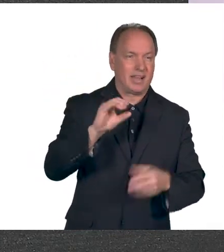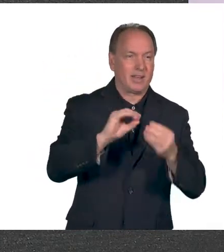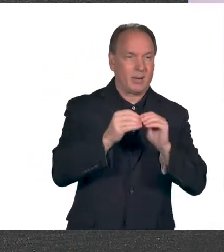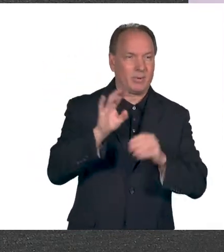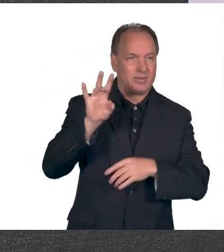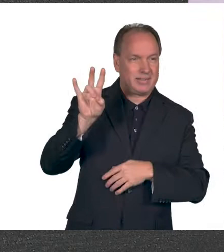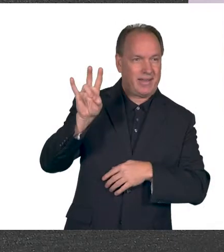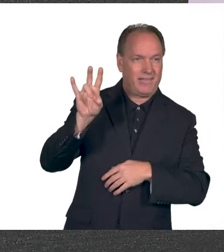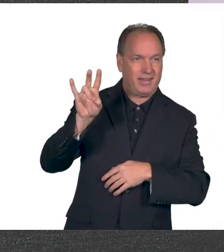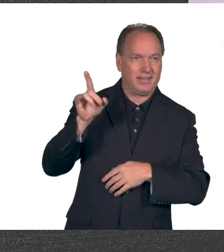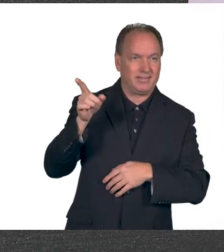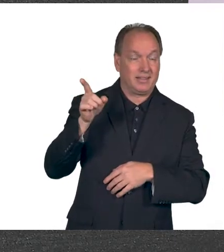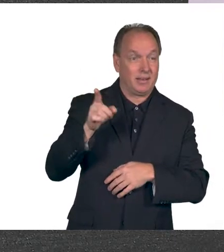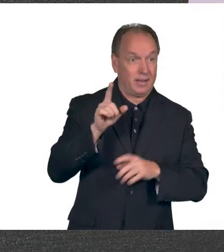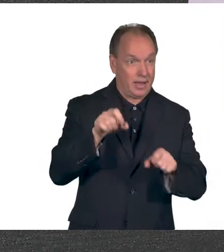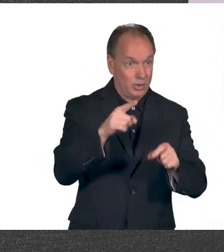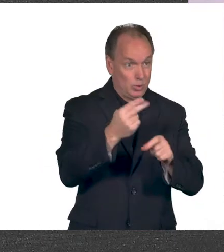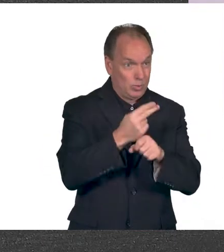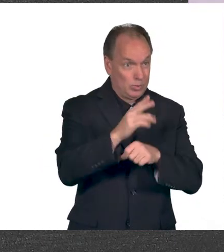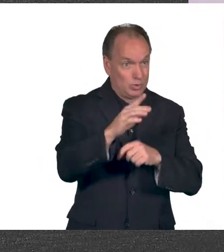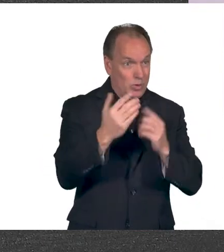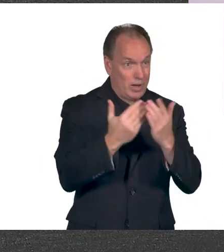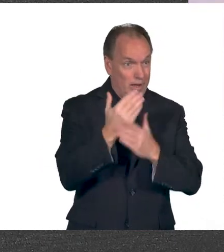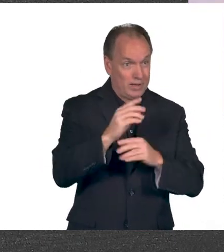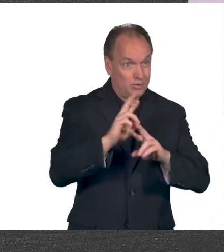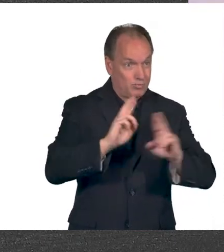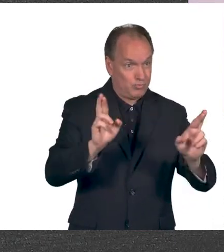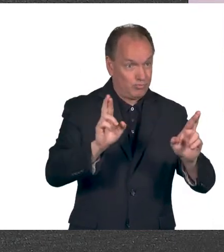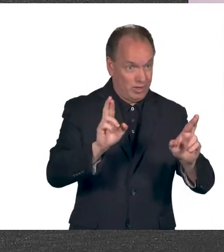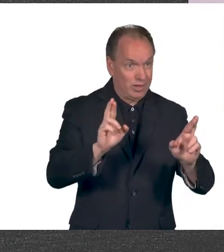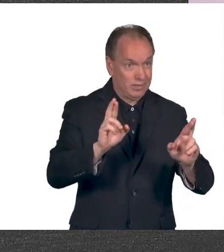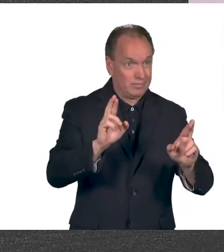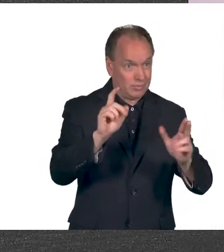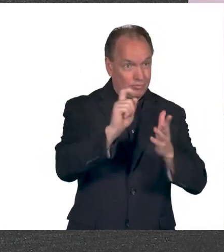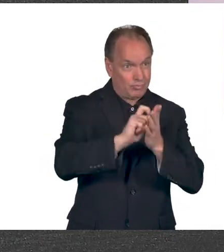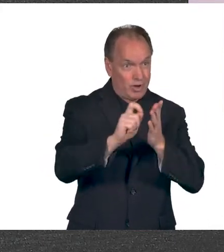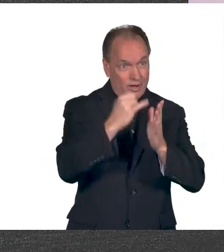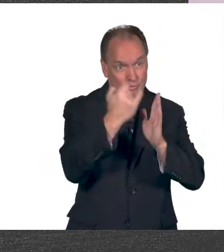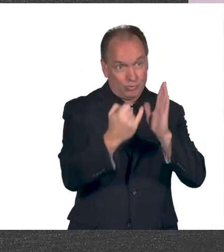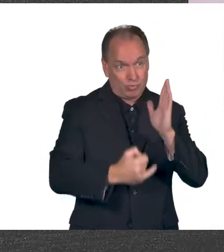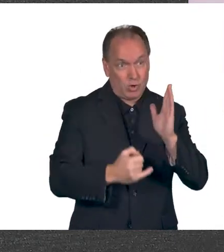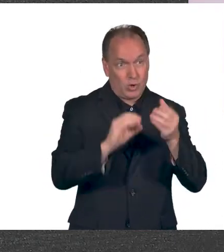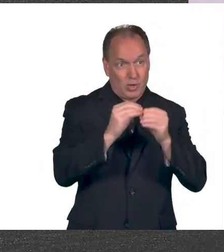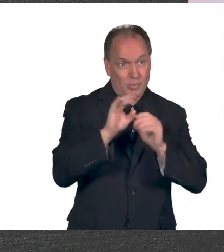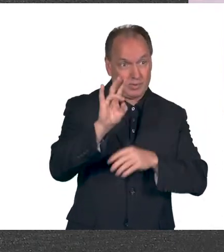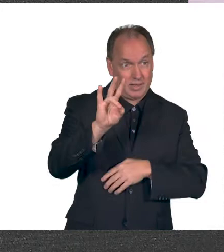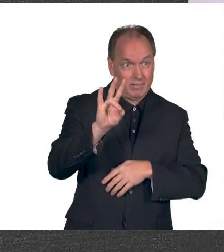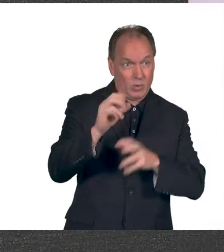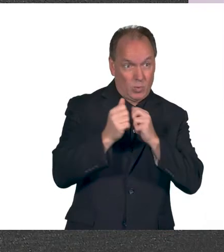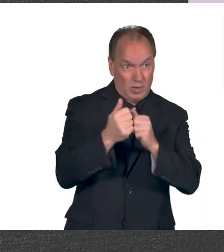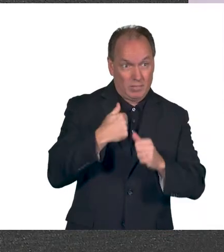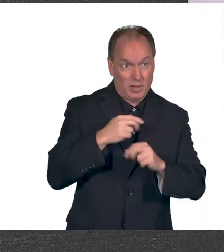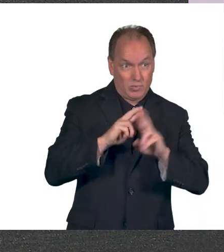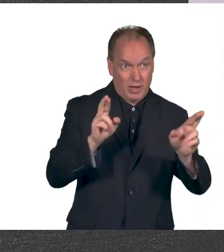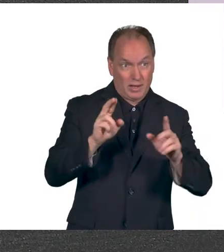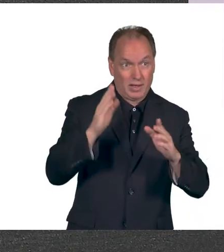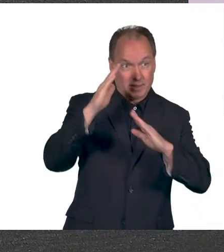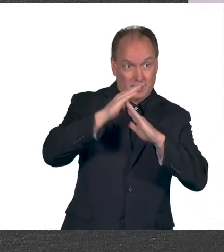there is number seven, can you use your skywriters really quick and write the number seven with me? We start up at the top ready?